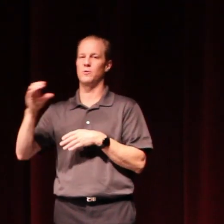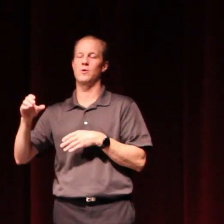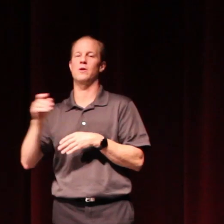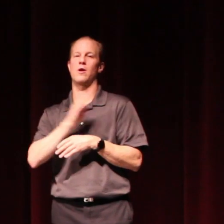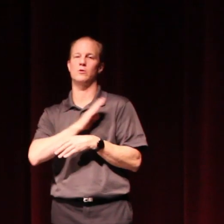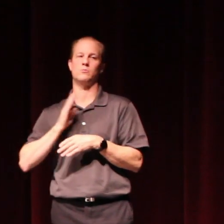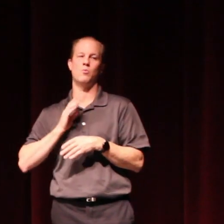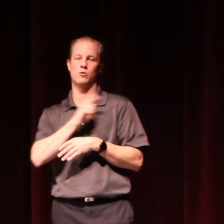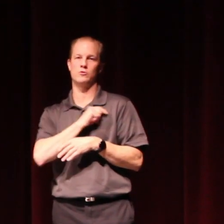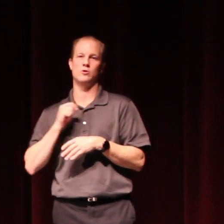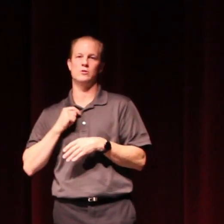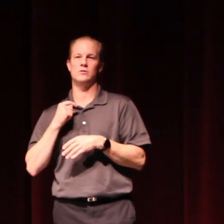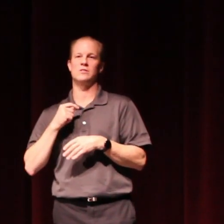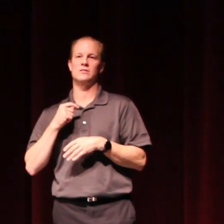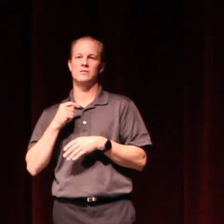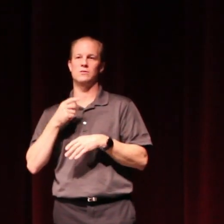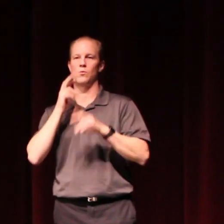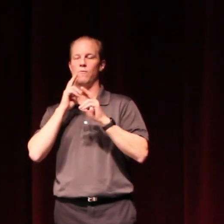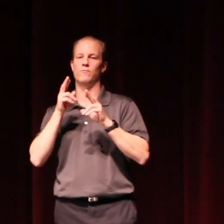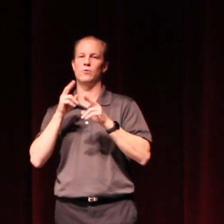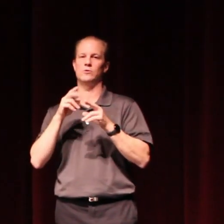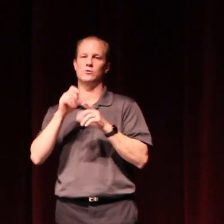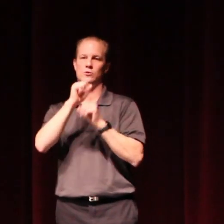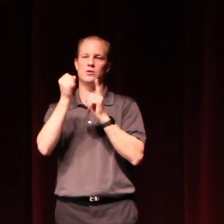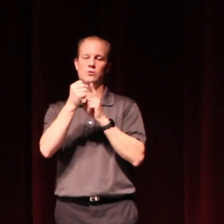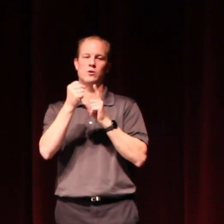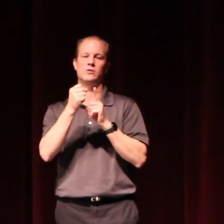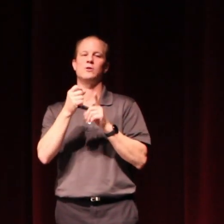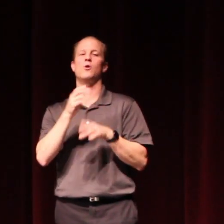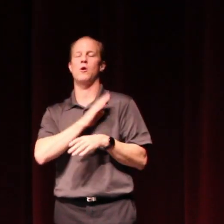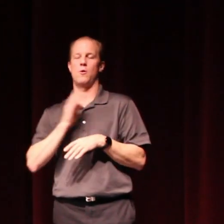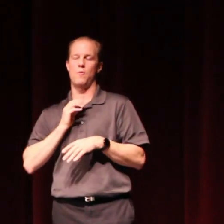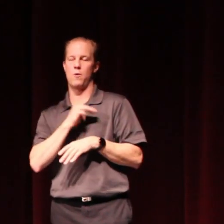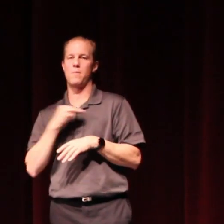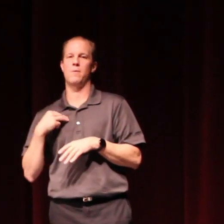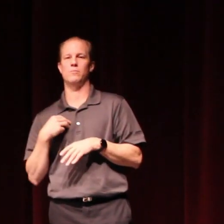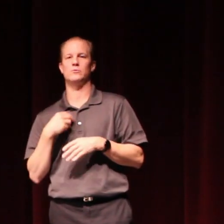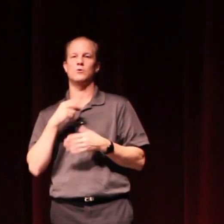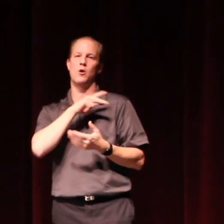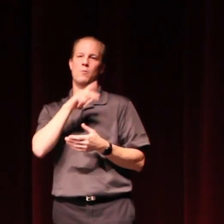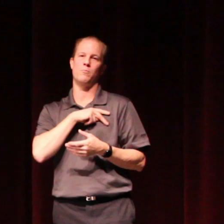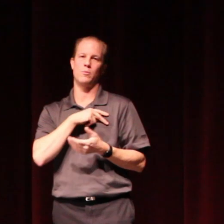to situations where board members personal, financial, or professional interest may interfere